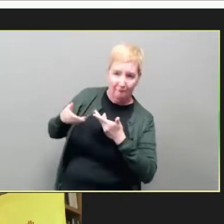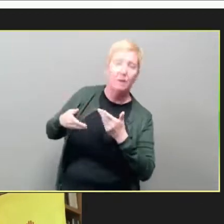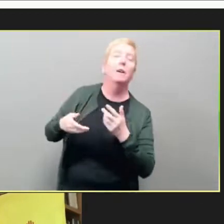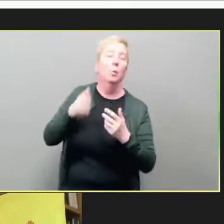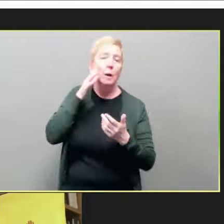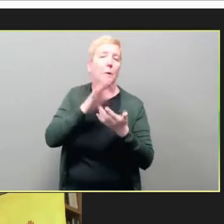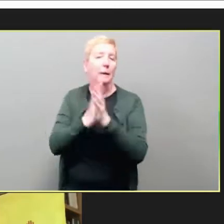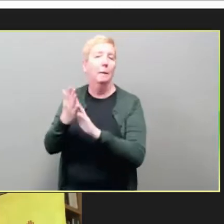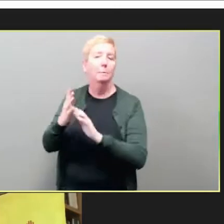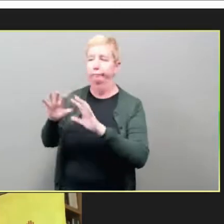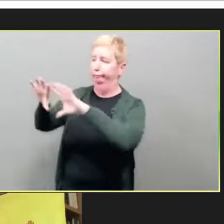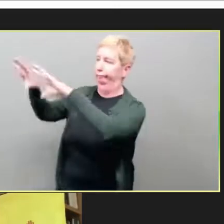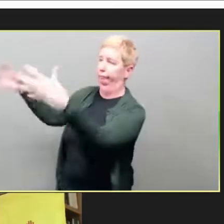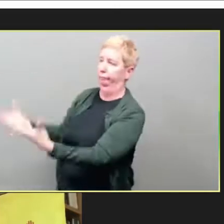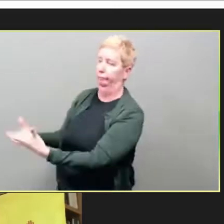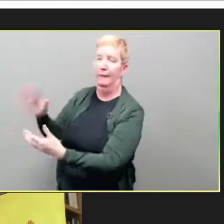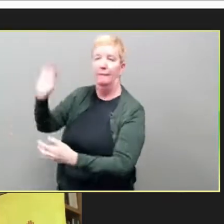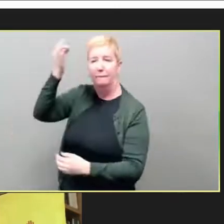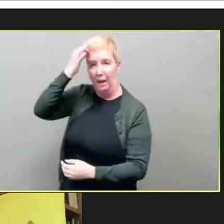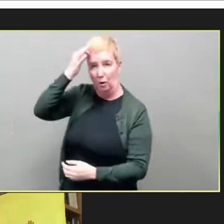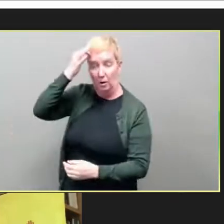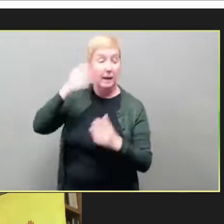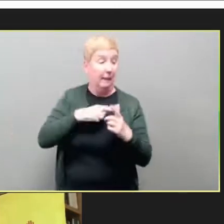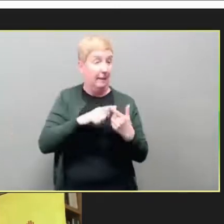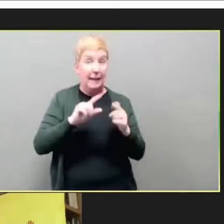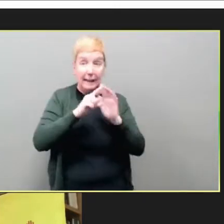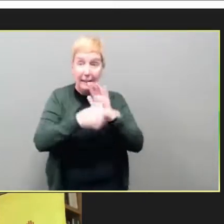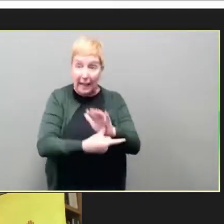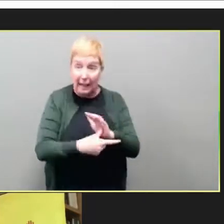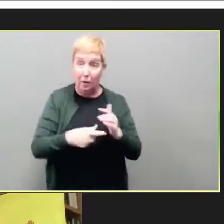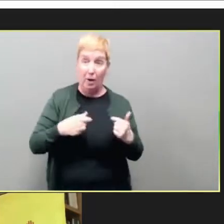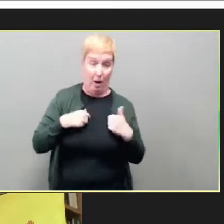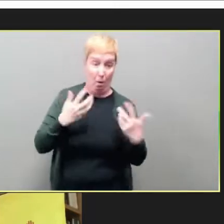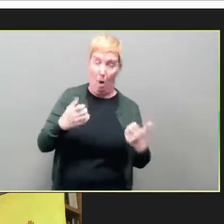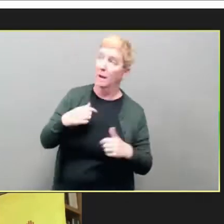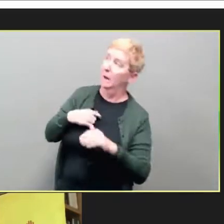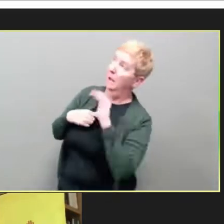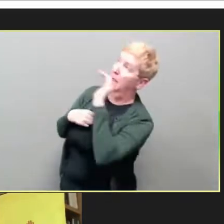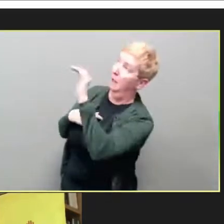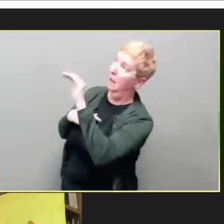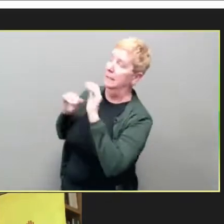you're eligible for 50 Of your allocation through that pool. But each